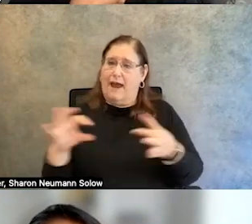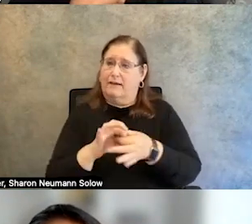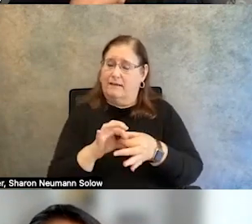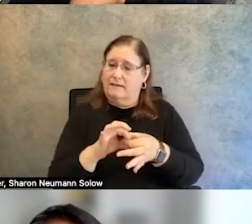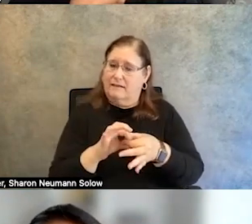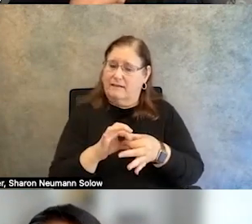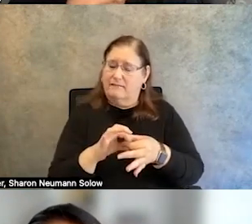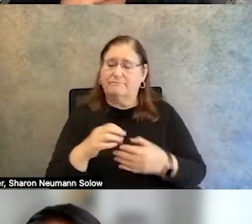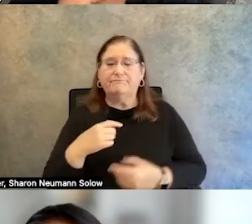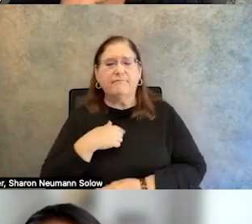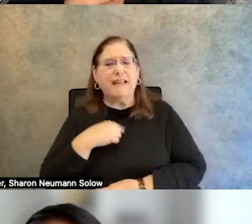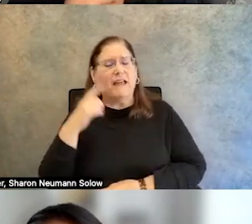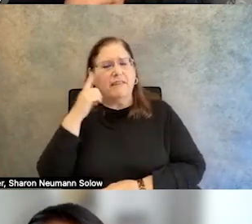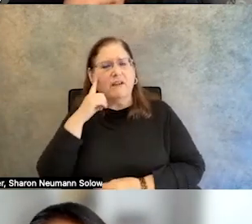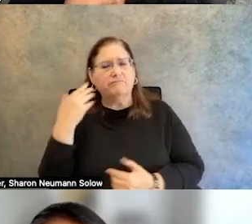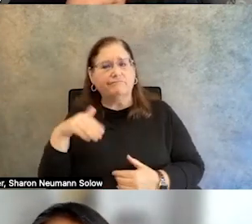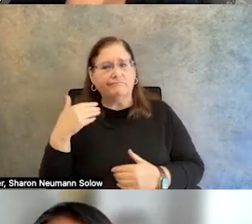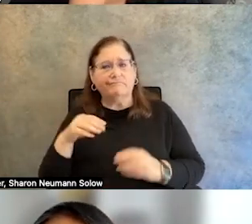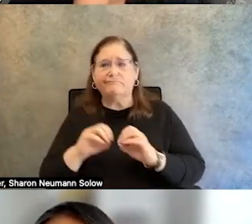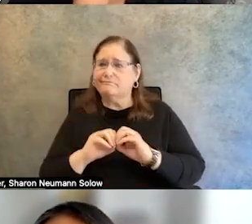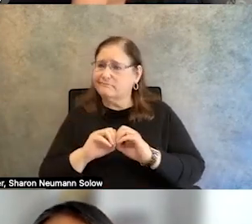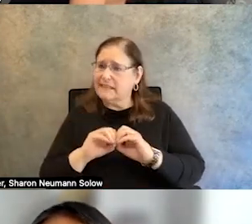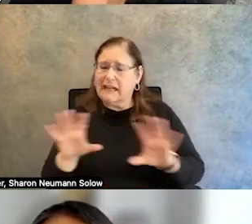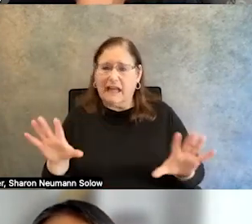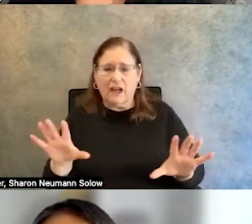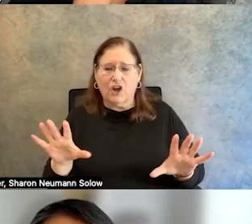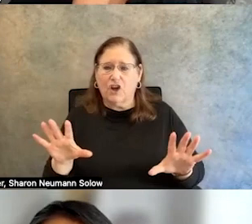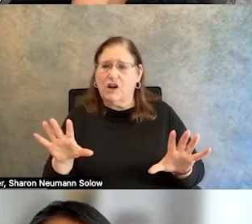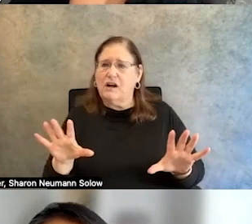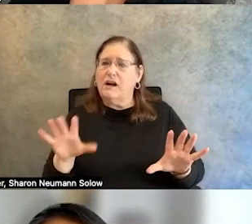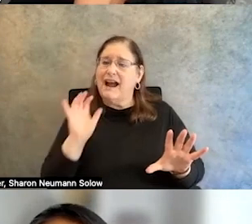I think it's very clear that the plan